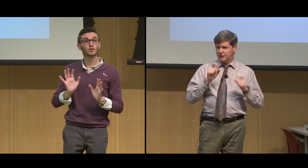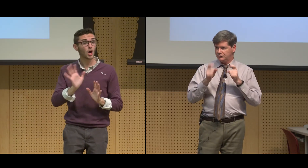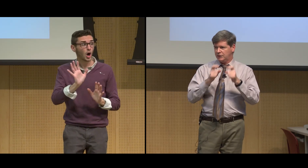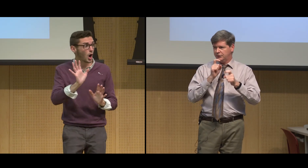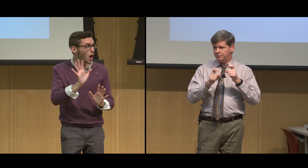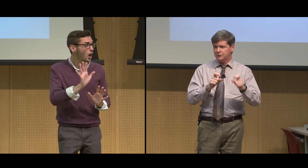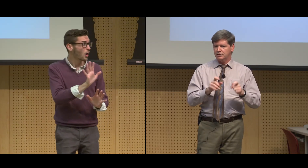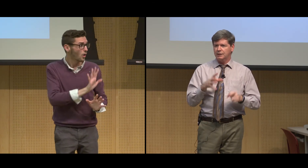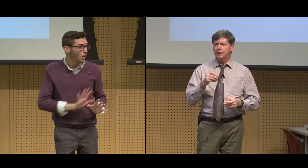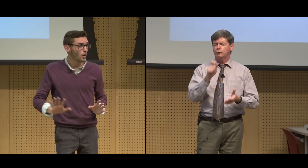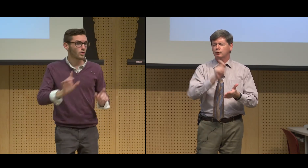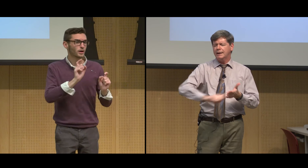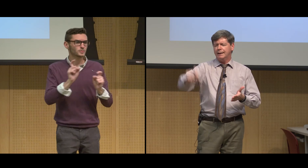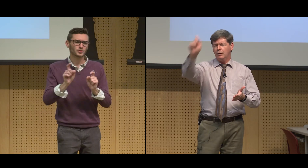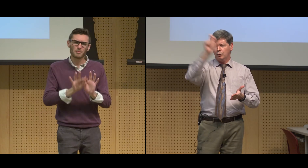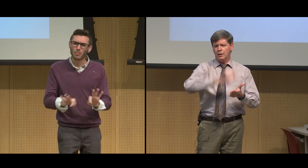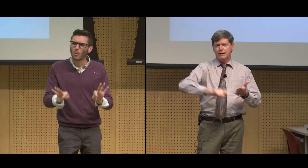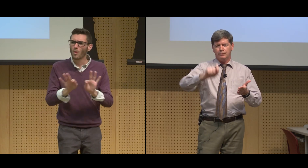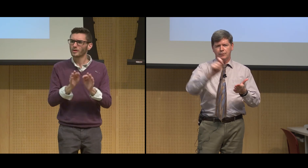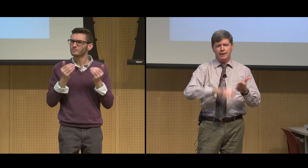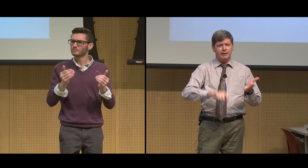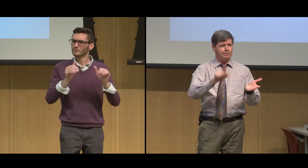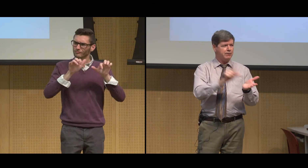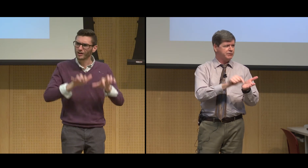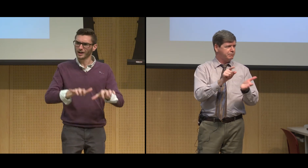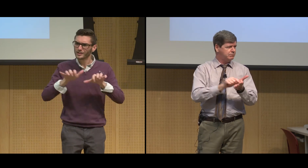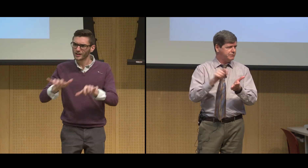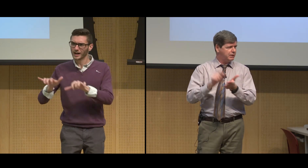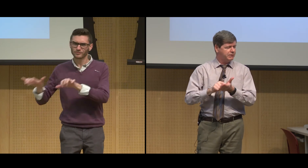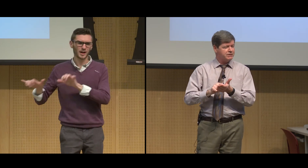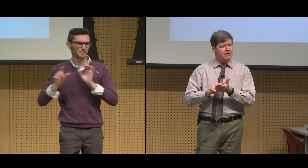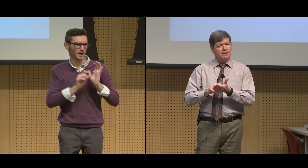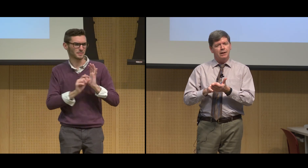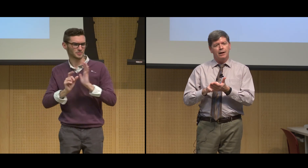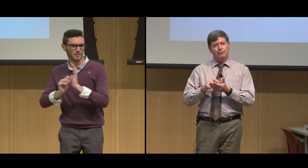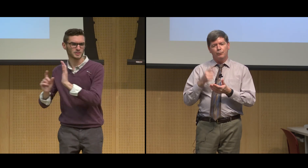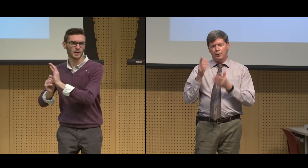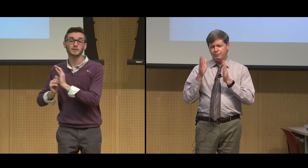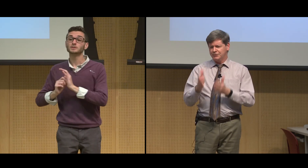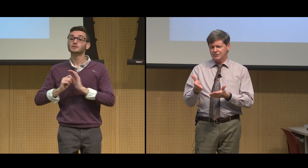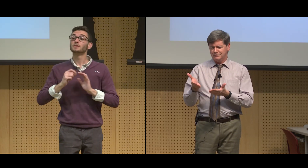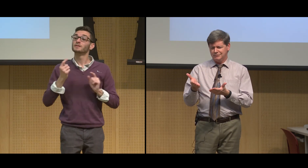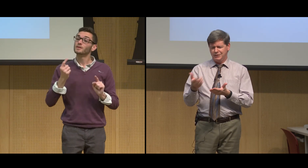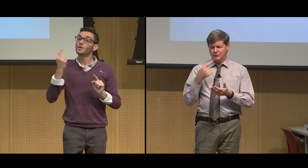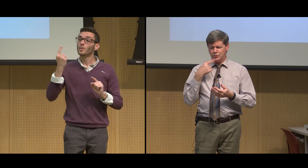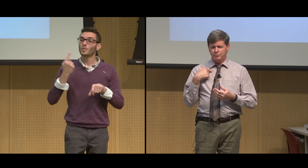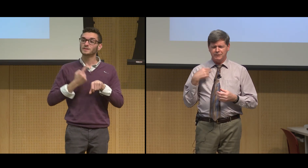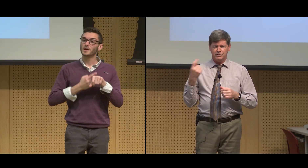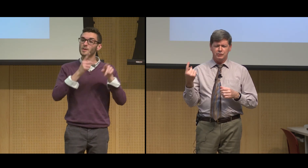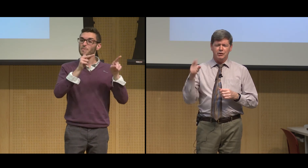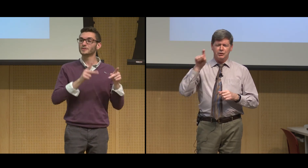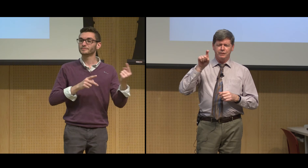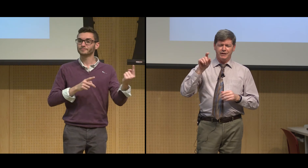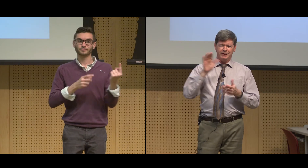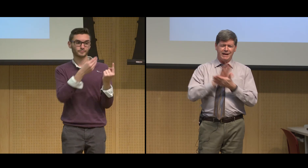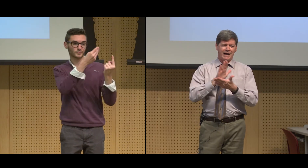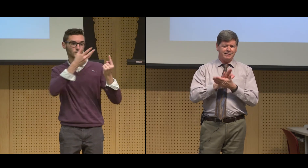or your potential contribution and write, write, write and publish, publish, publish. One person, you know, told me that--that